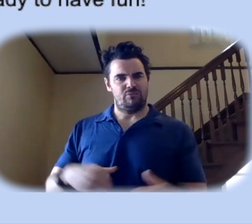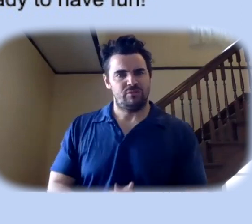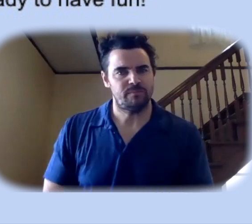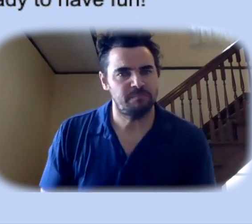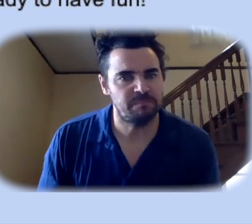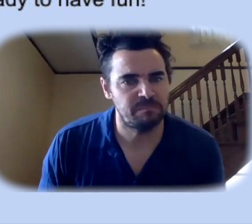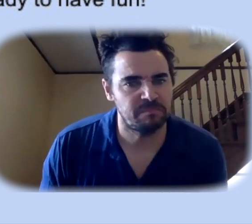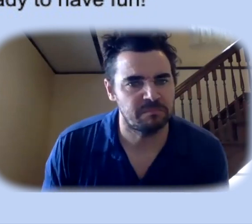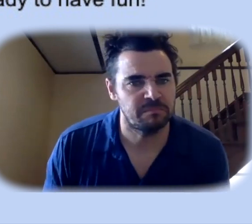Here's some ideas.